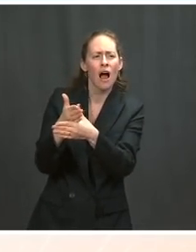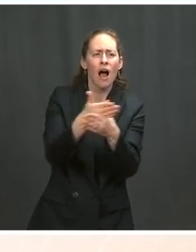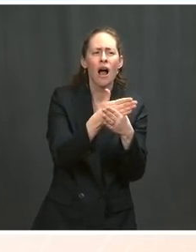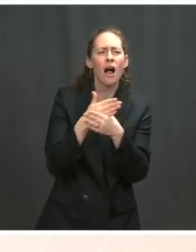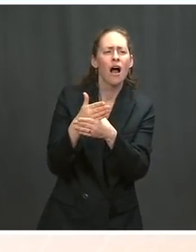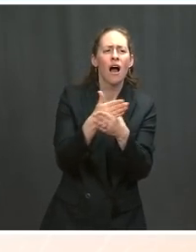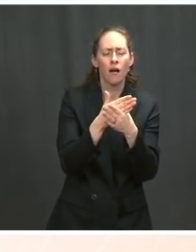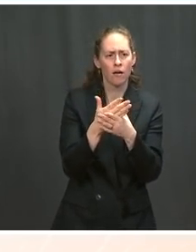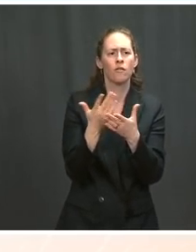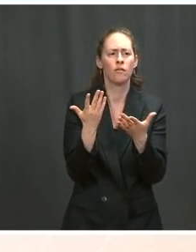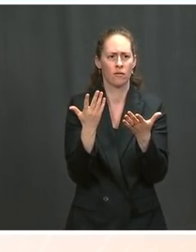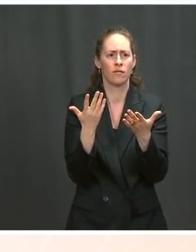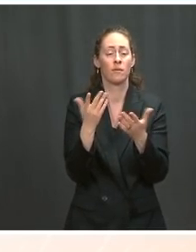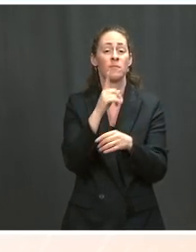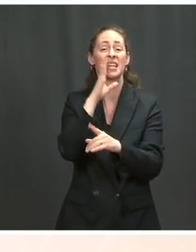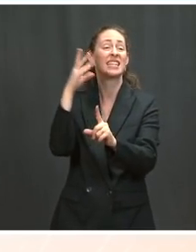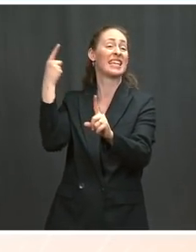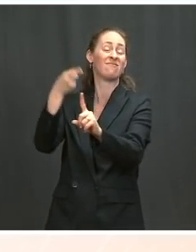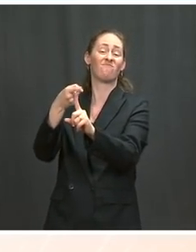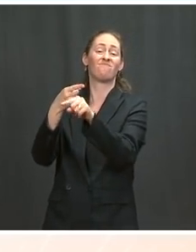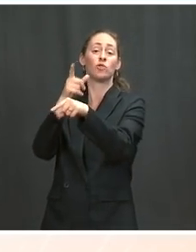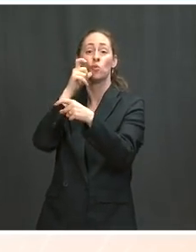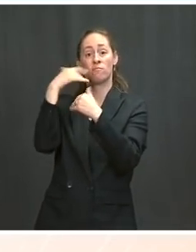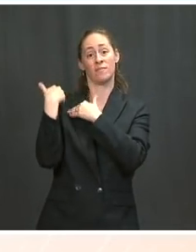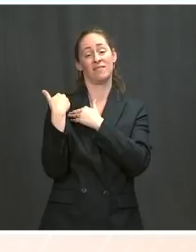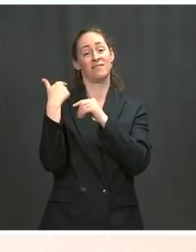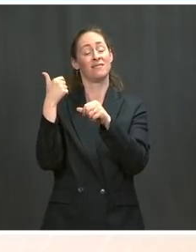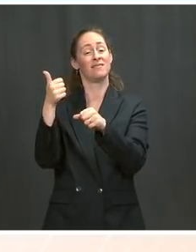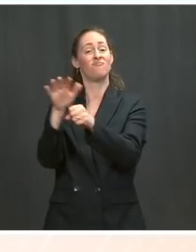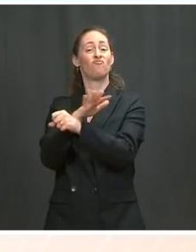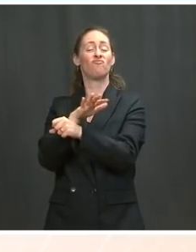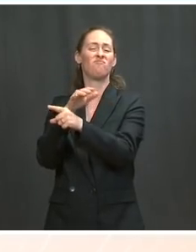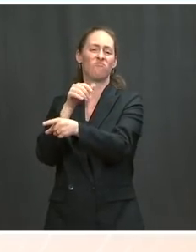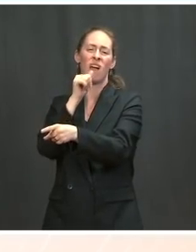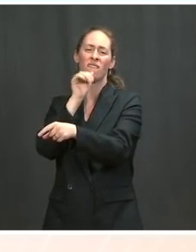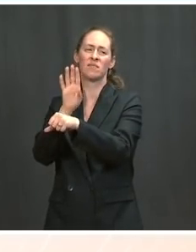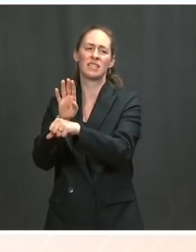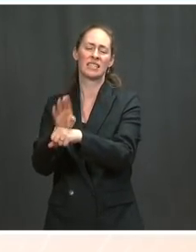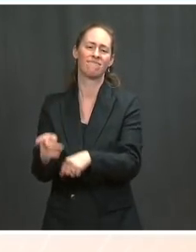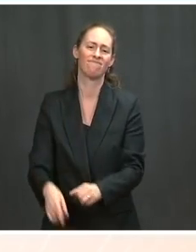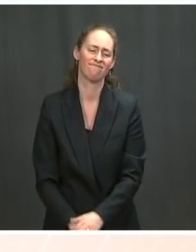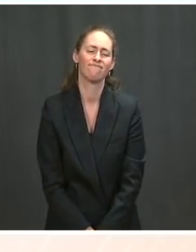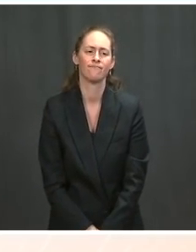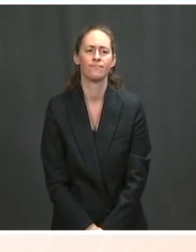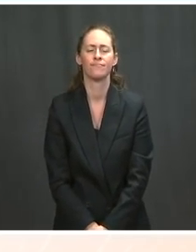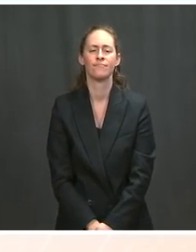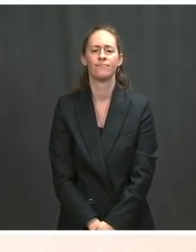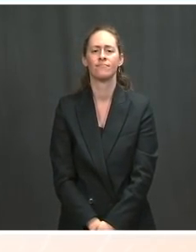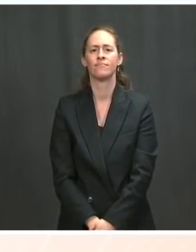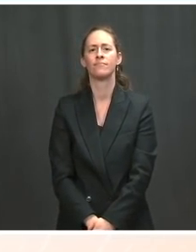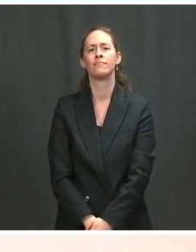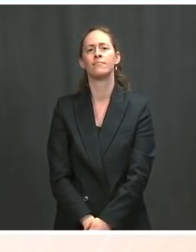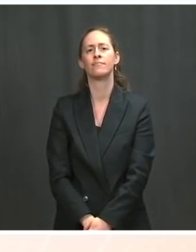The Press: On the Middle East: Some progressive lawmakers have criticized the President's response to the violence. Congresswoman Alexandria Ocasio-Cortez